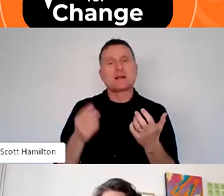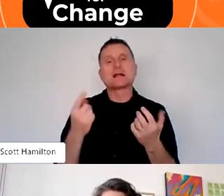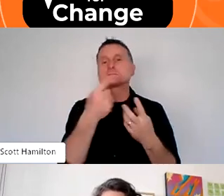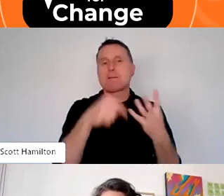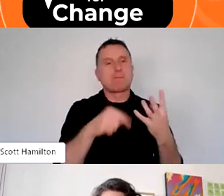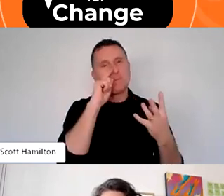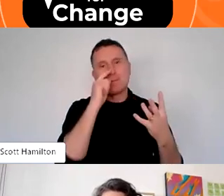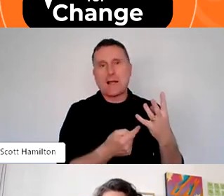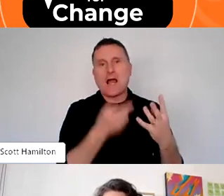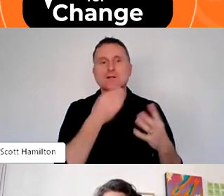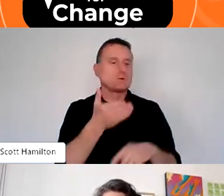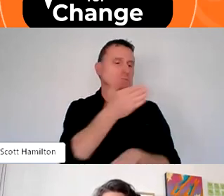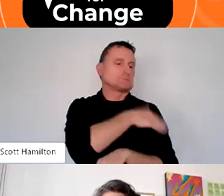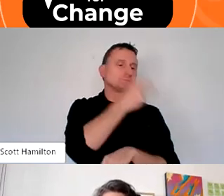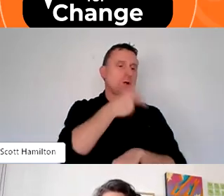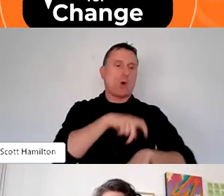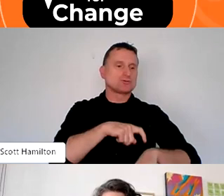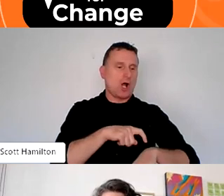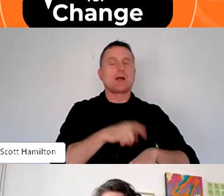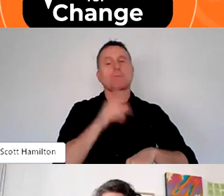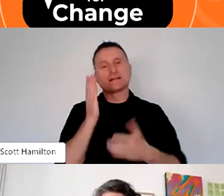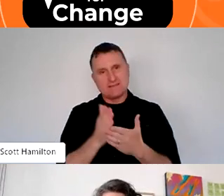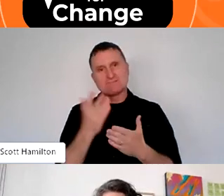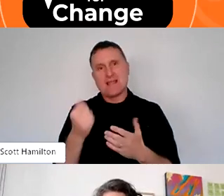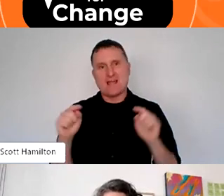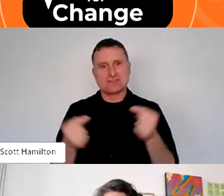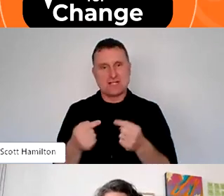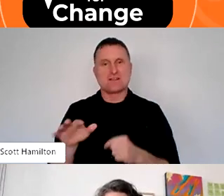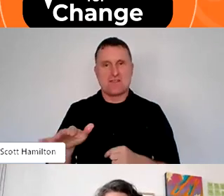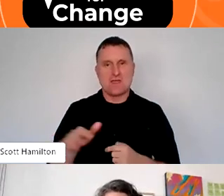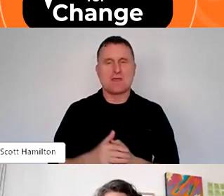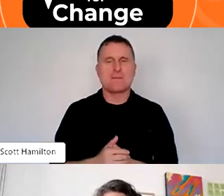it certainly comes with its challenges. I am aware of time and there's